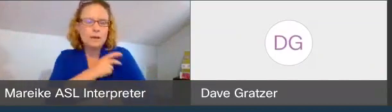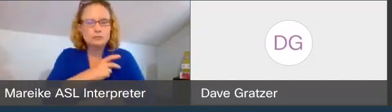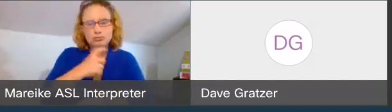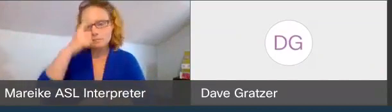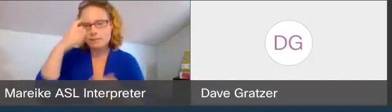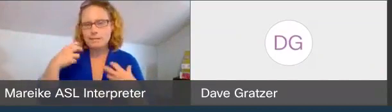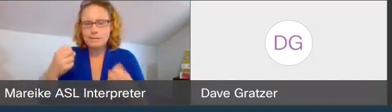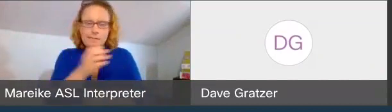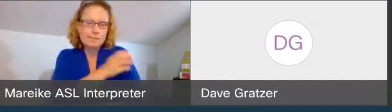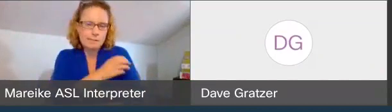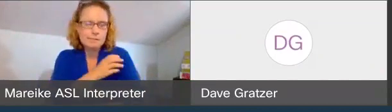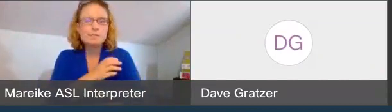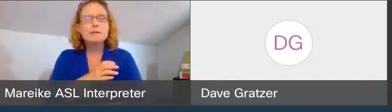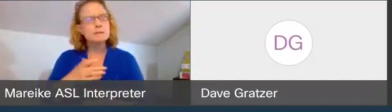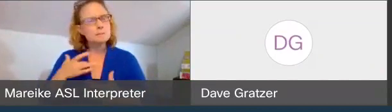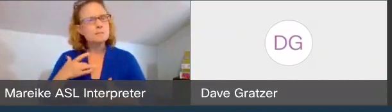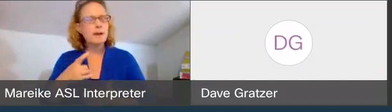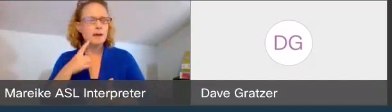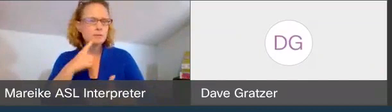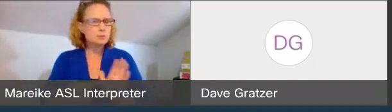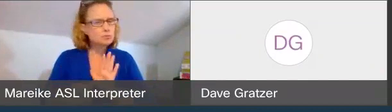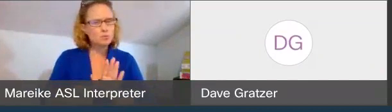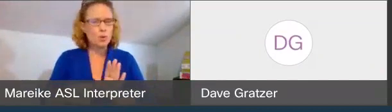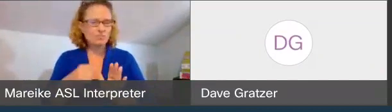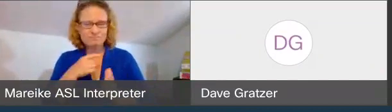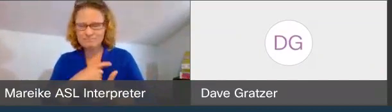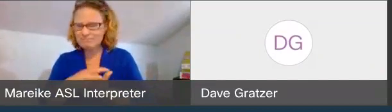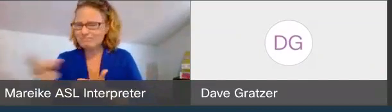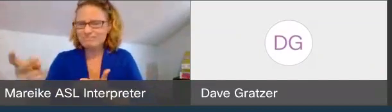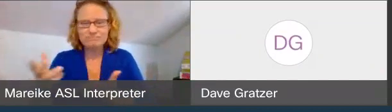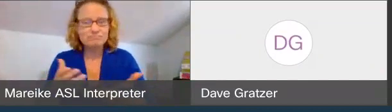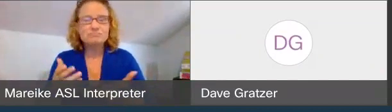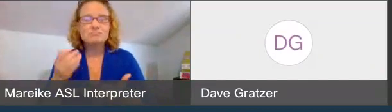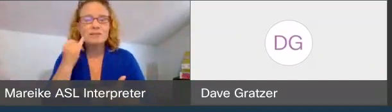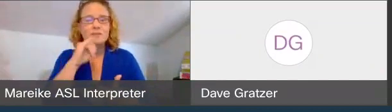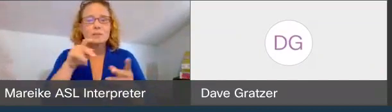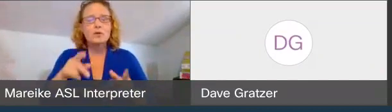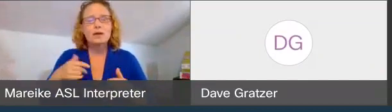this is usually demonstrated by a person having sort of frequent psychiatric ER